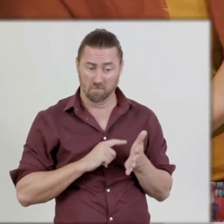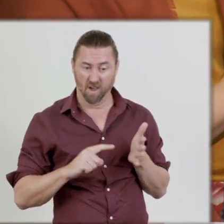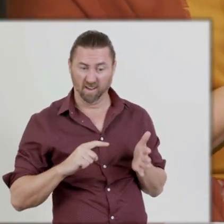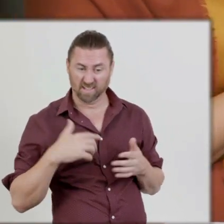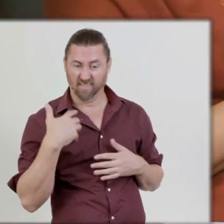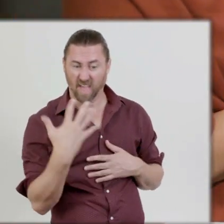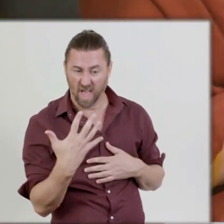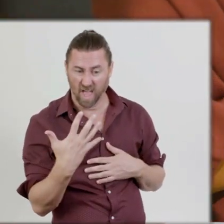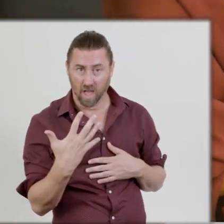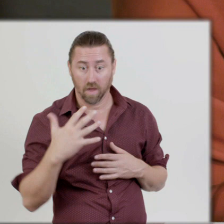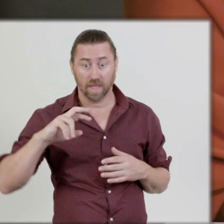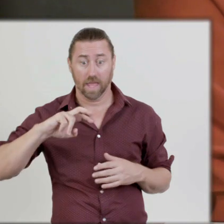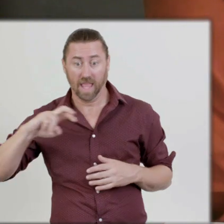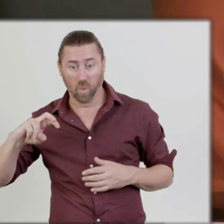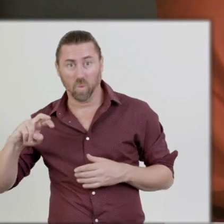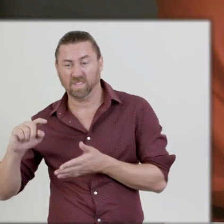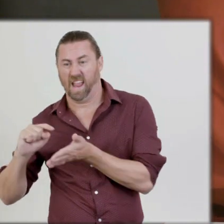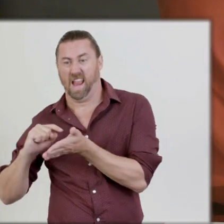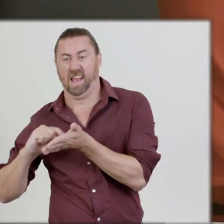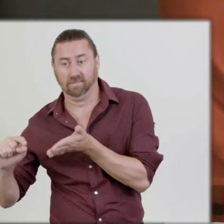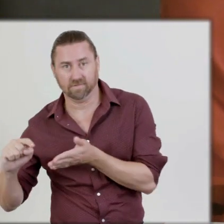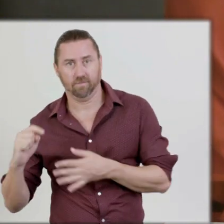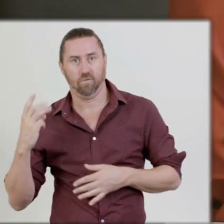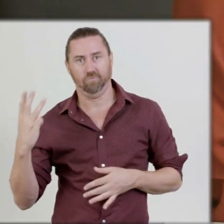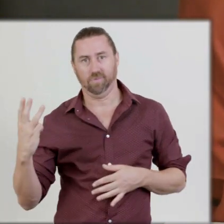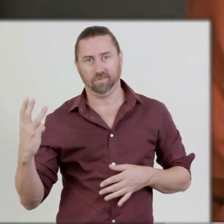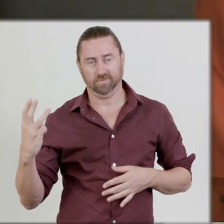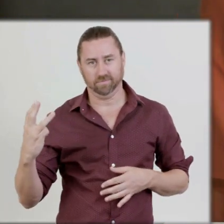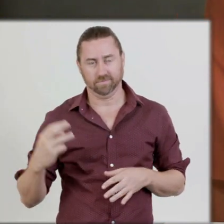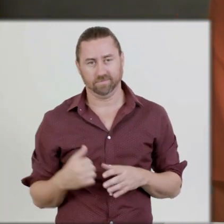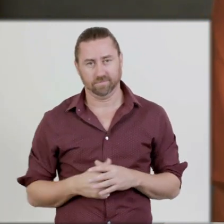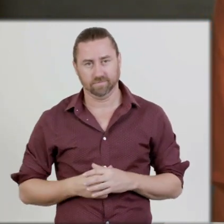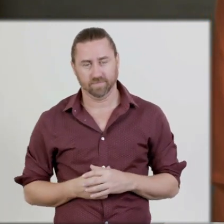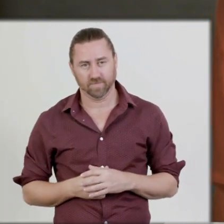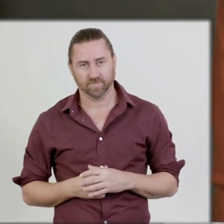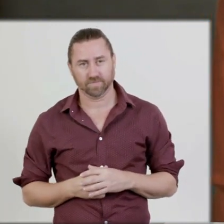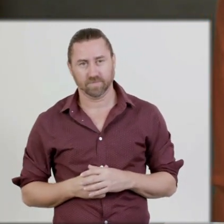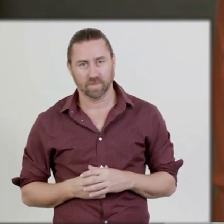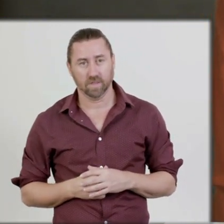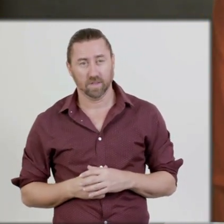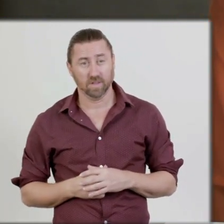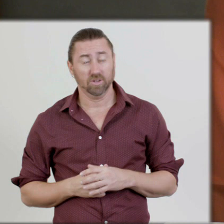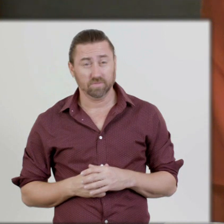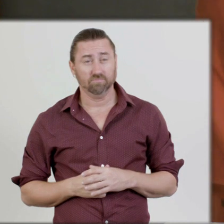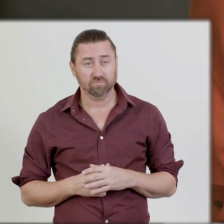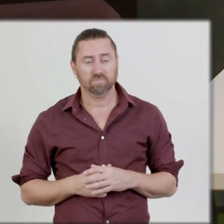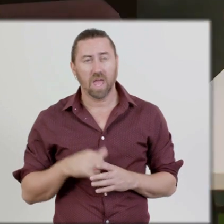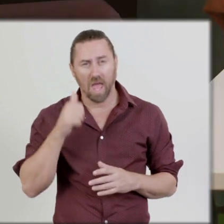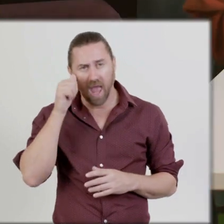2 minus 5 equals negative 3.